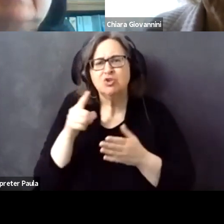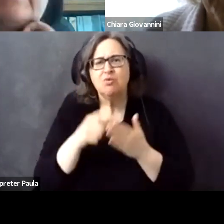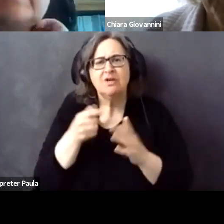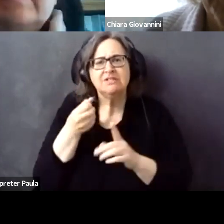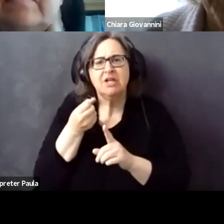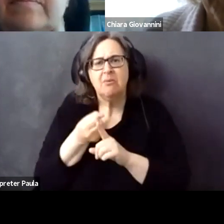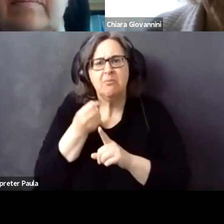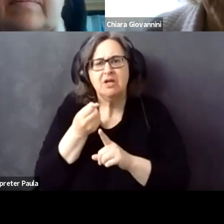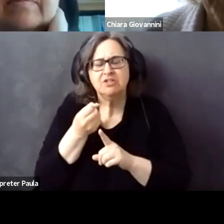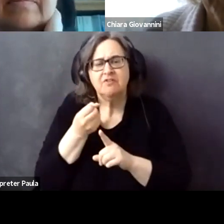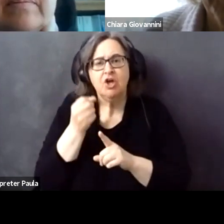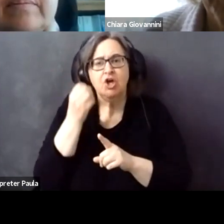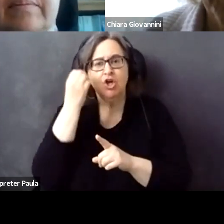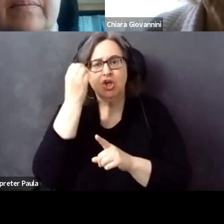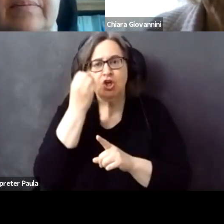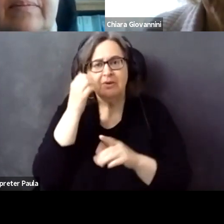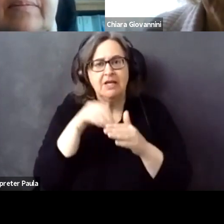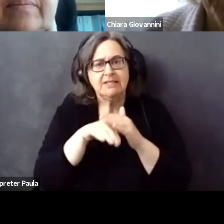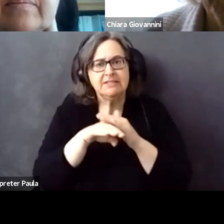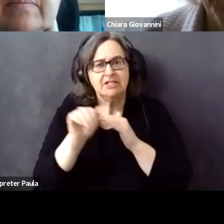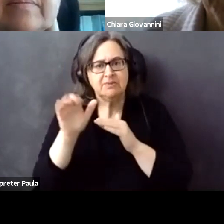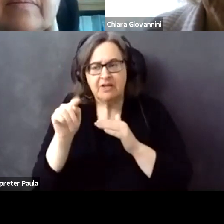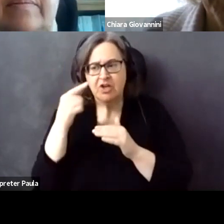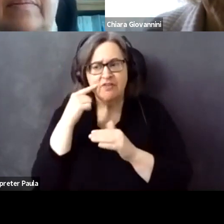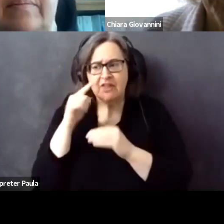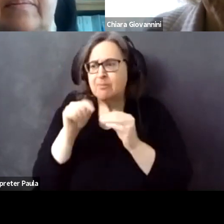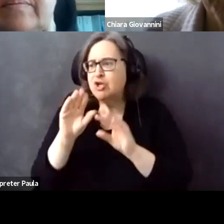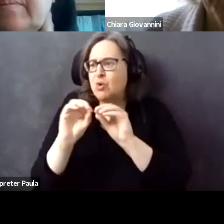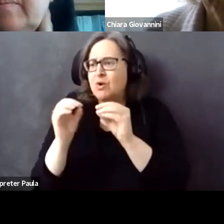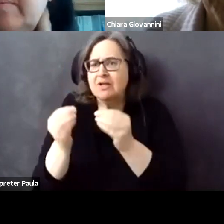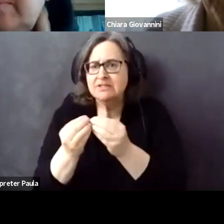is also there. So, Lars, in your view, what will the impact be